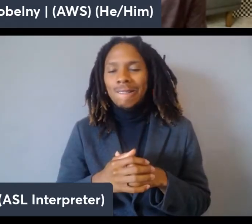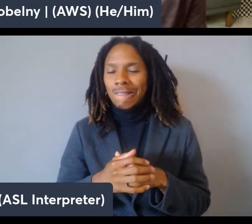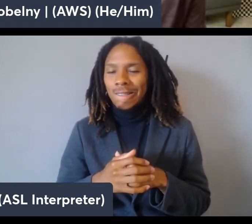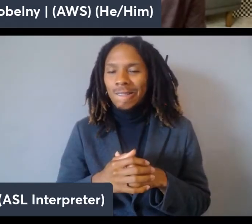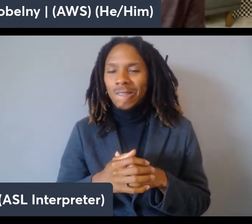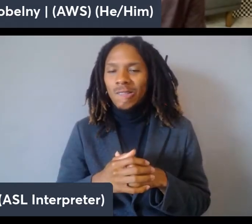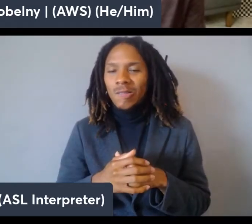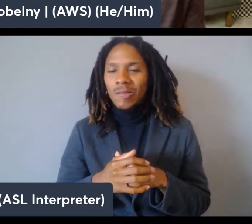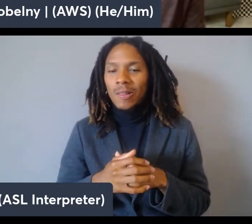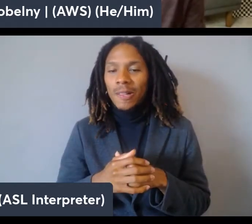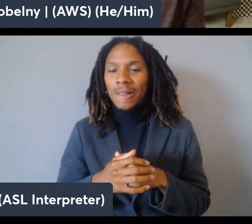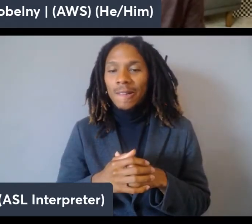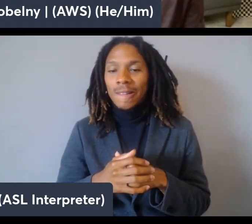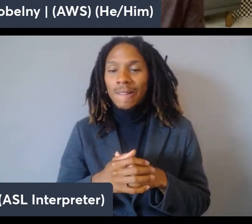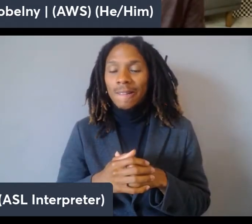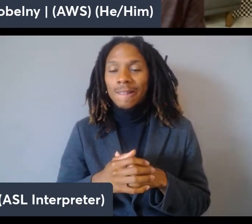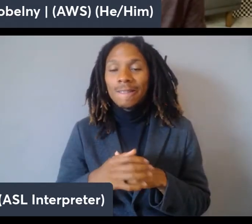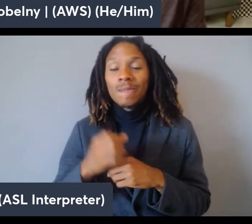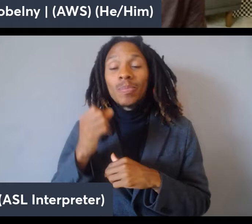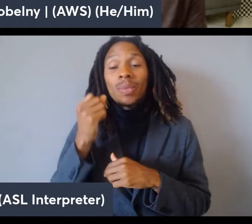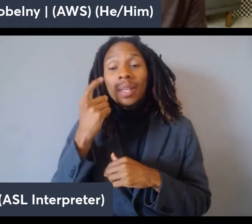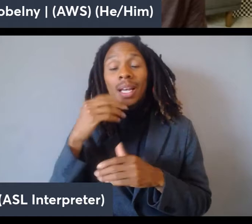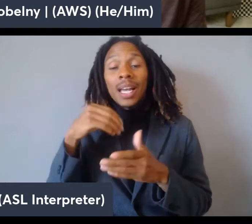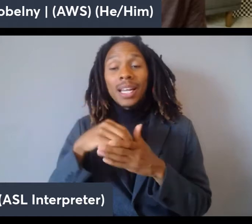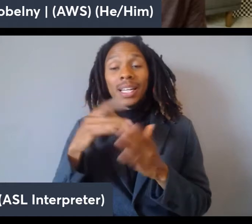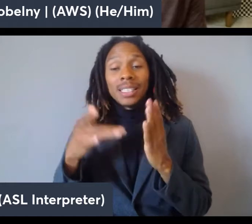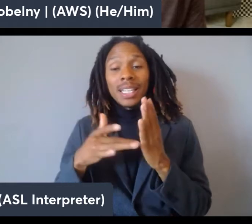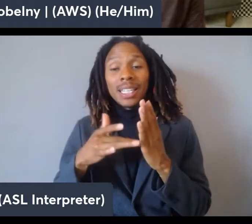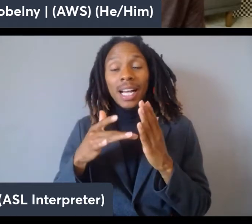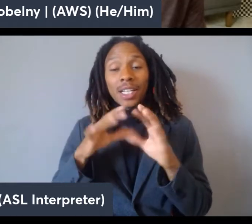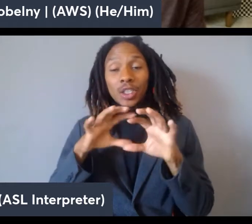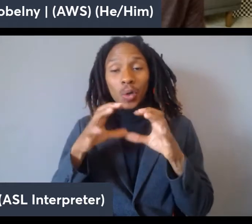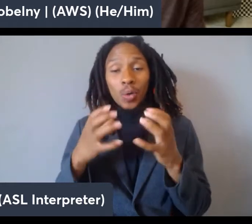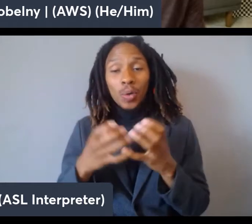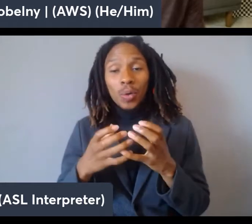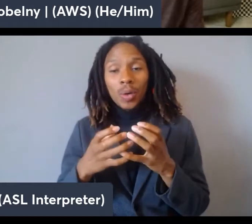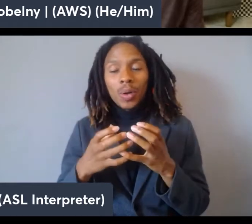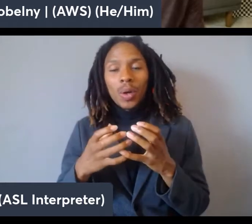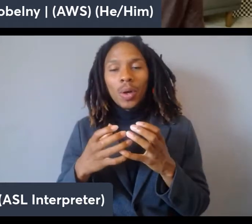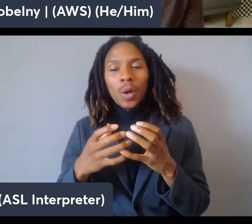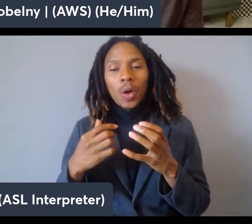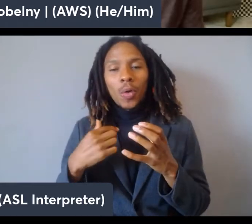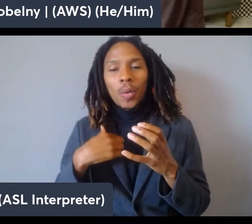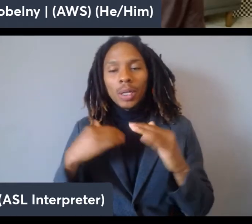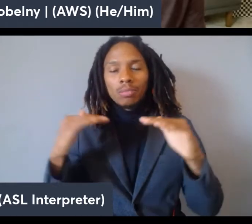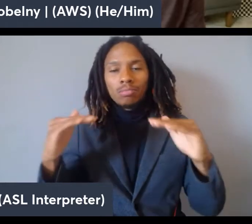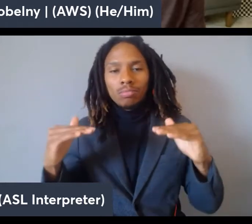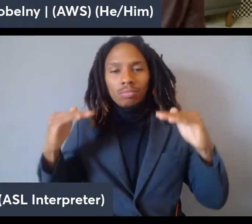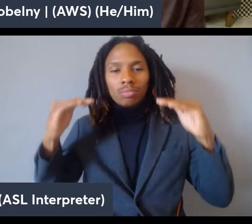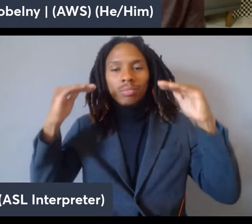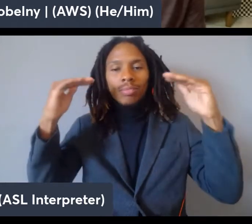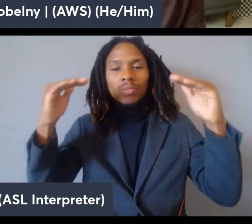As a whole in the technology world, we advanced to cloud native business intelligence.